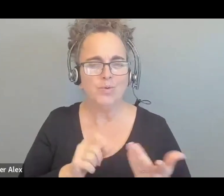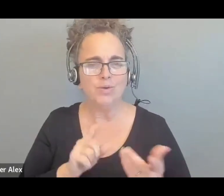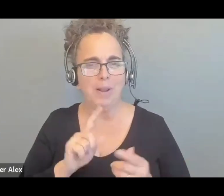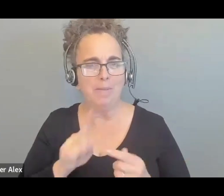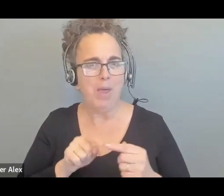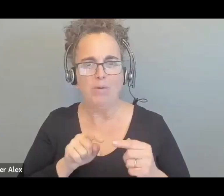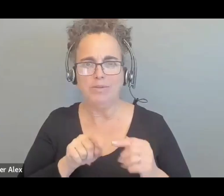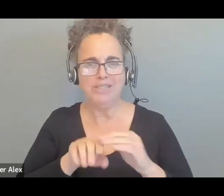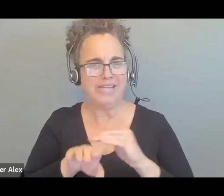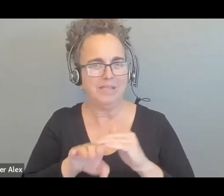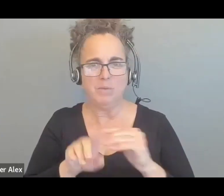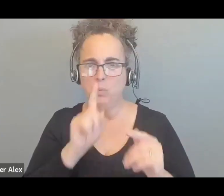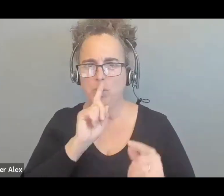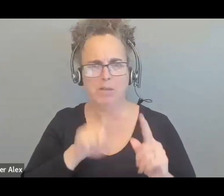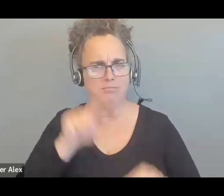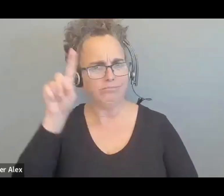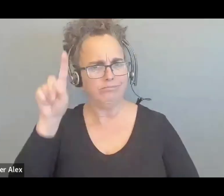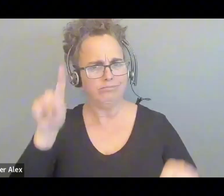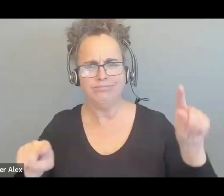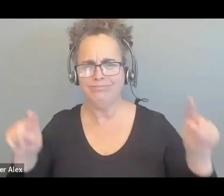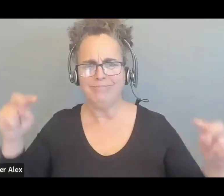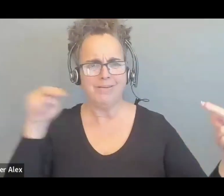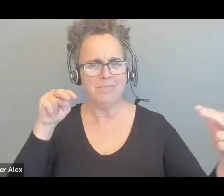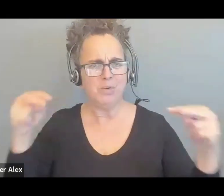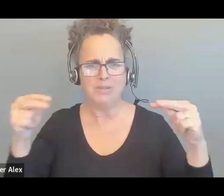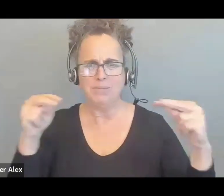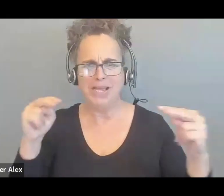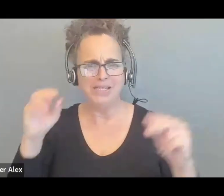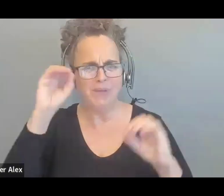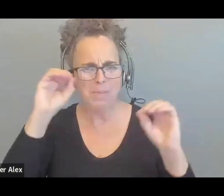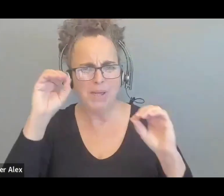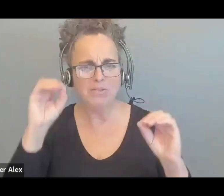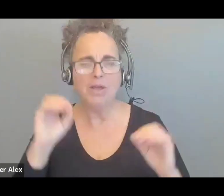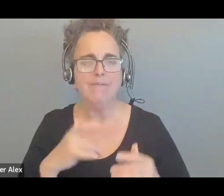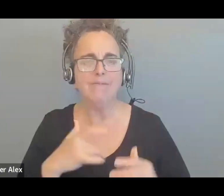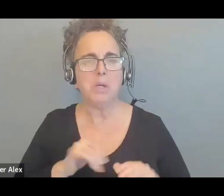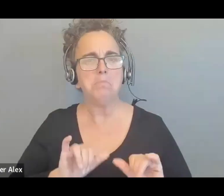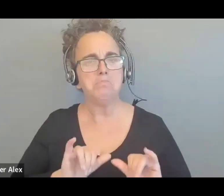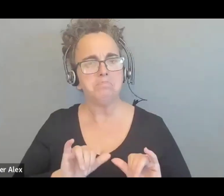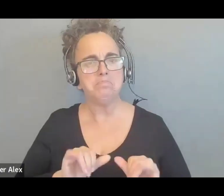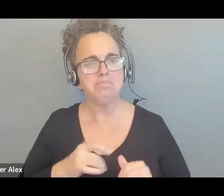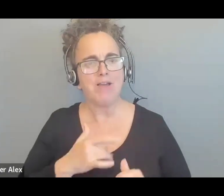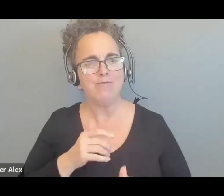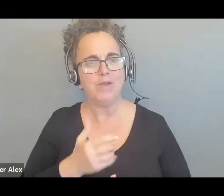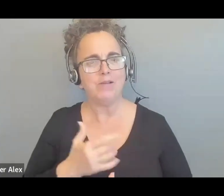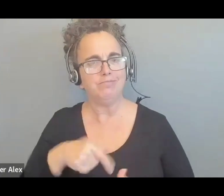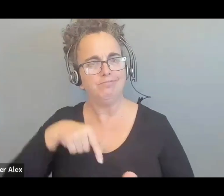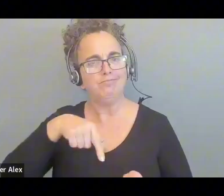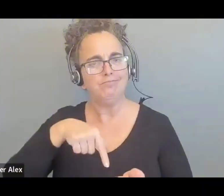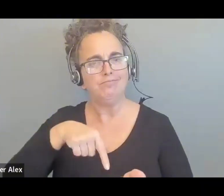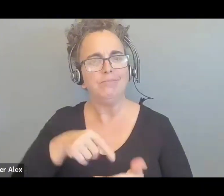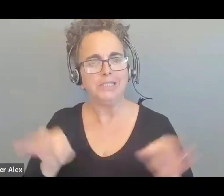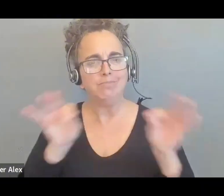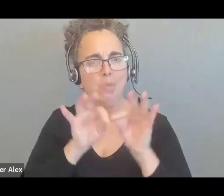so dramatically. It's very easy for me to stay grounded in my "why" and what I'm doing this for.